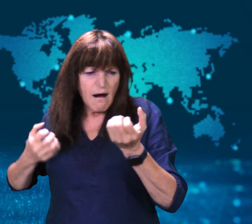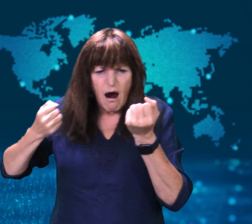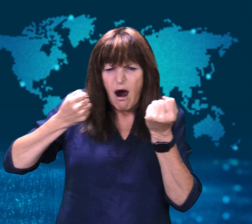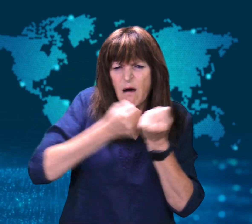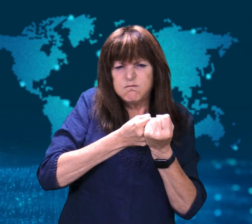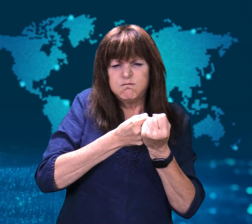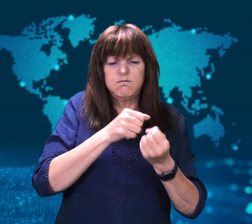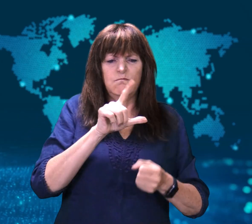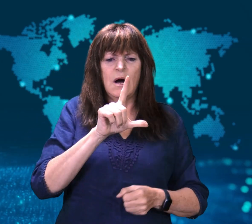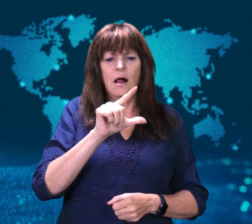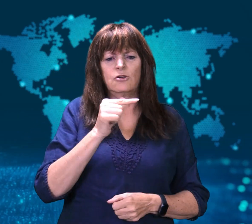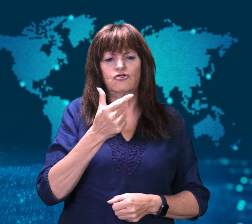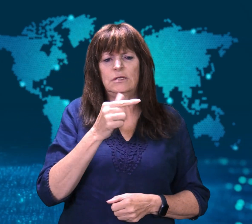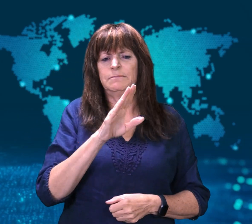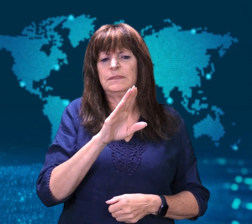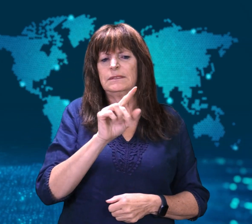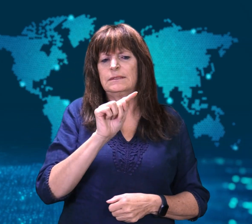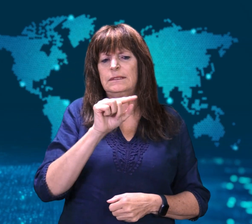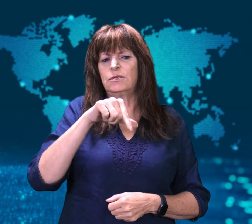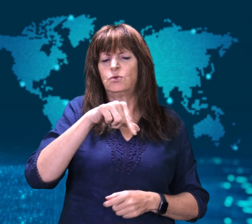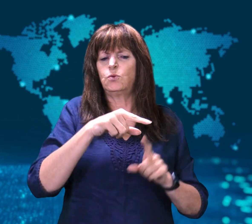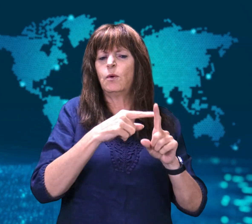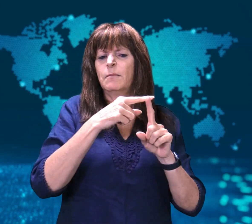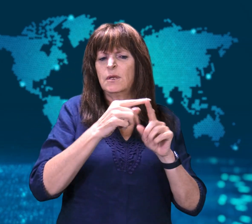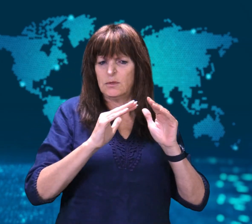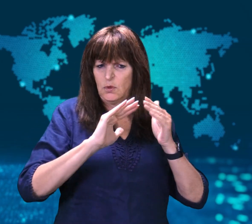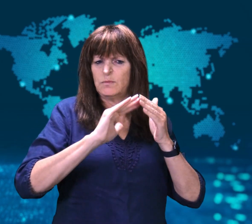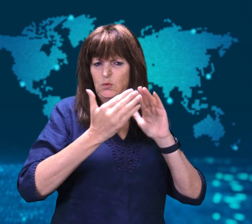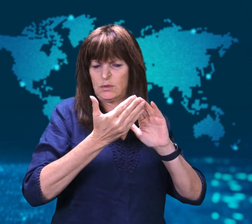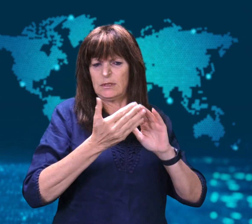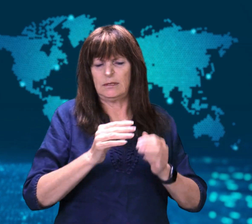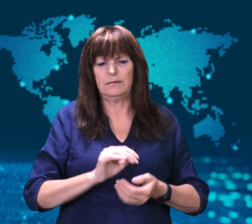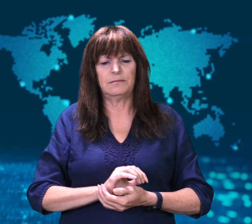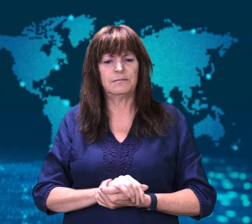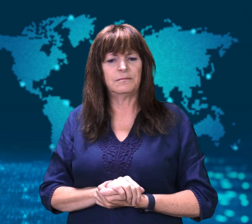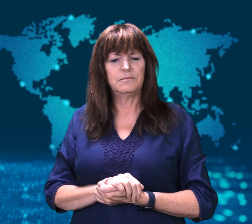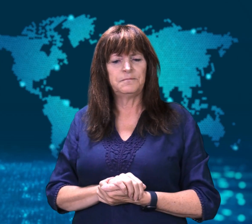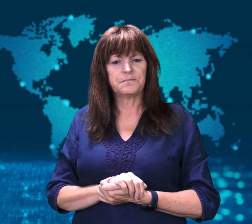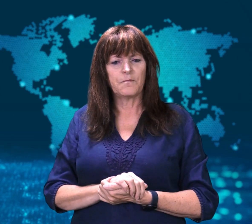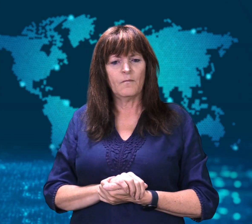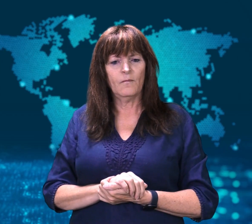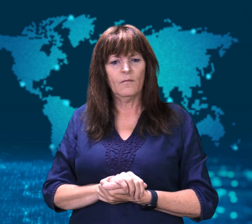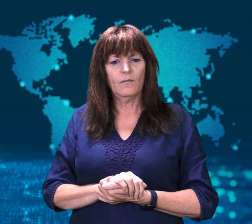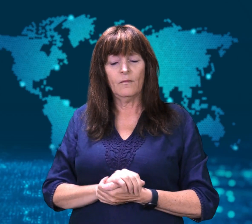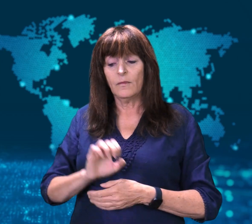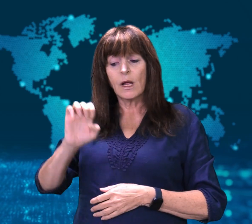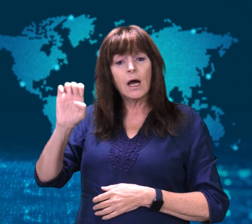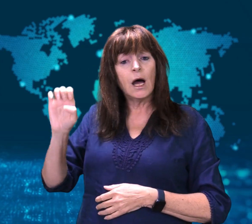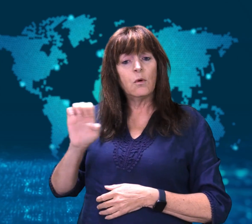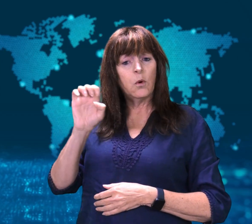The European Union (EU) slammed Hungary’s law,